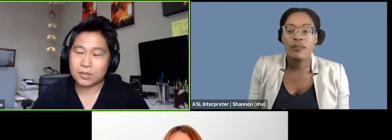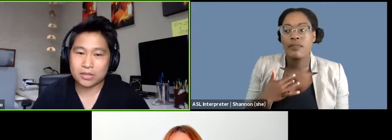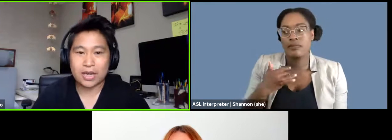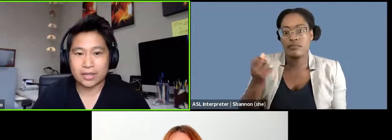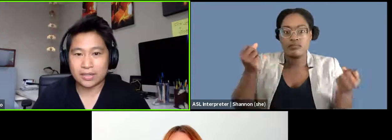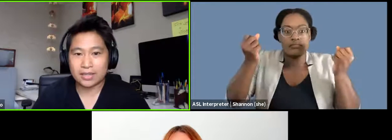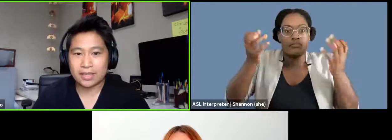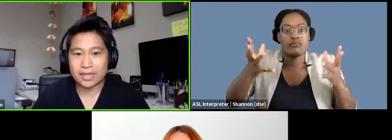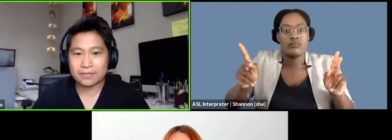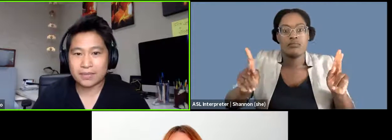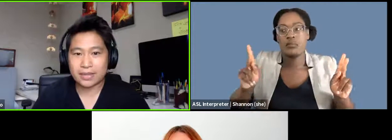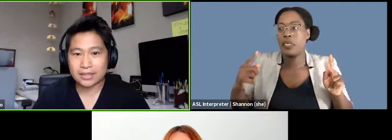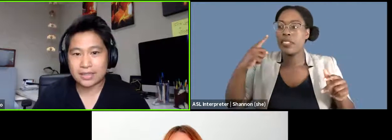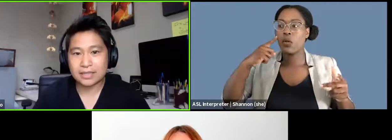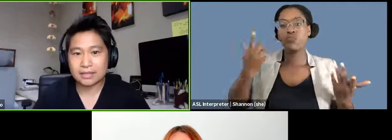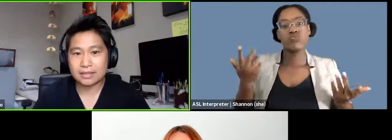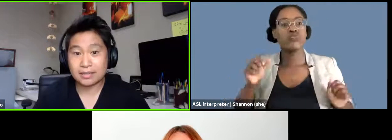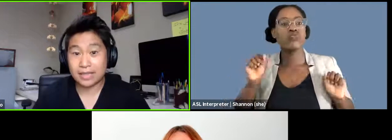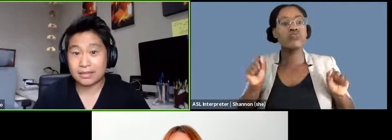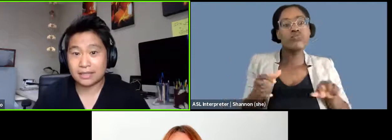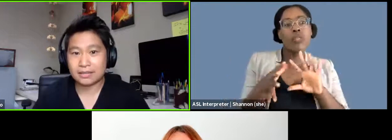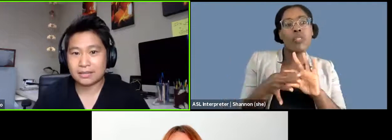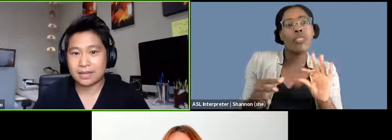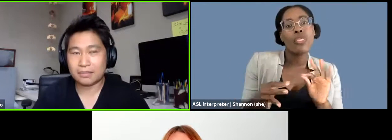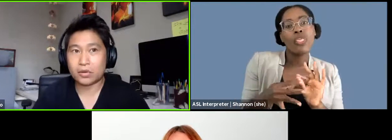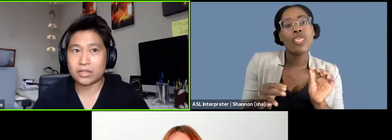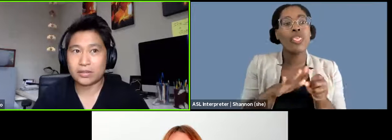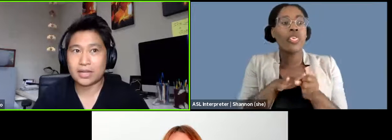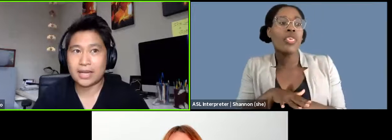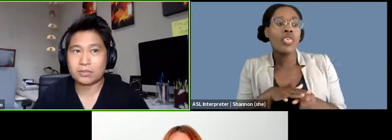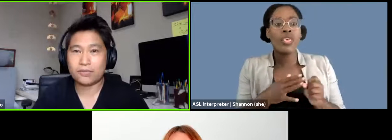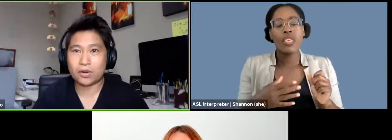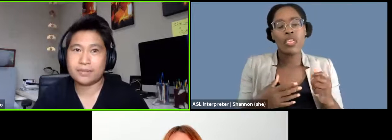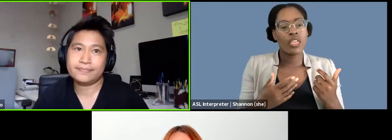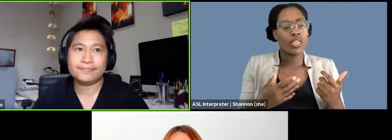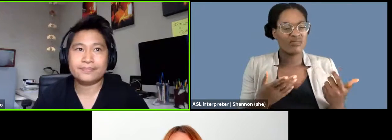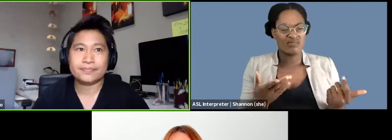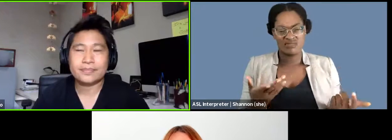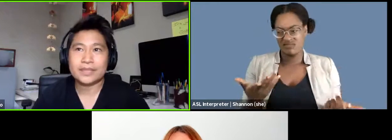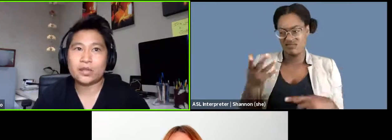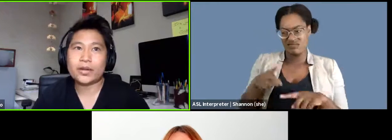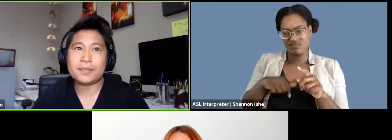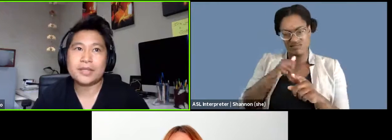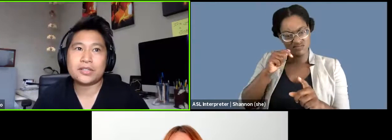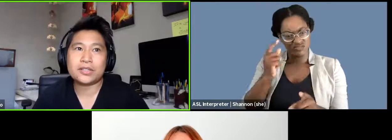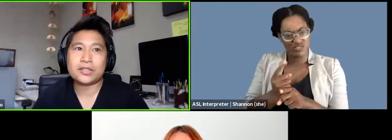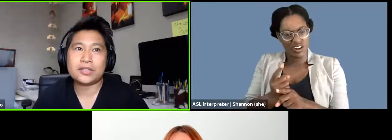has been challenging in that sense lately more so than it has before. Growing up Asian, you always